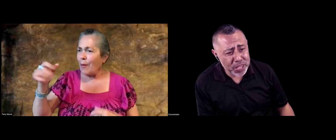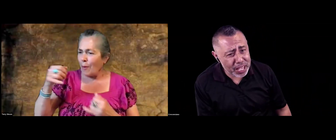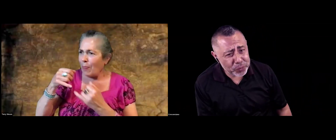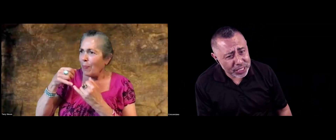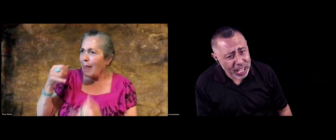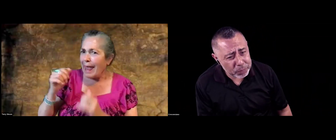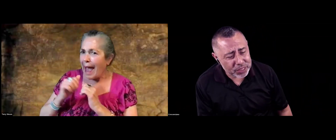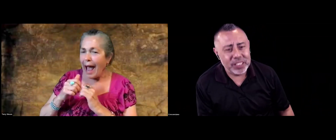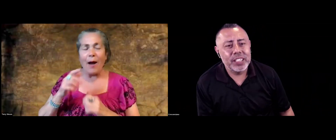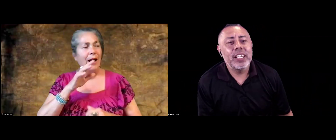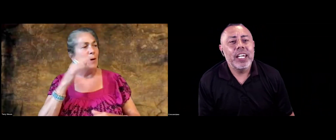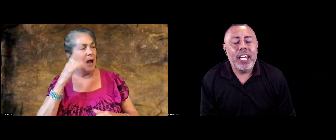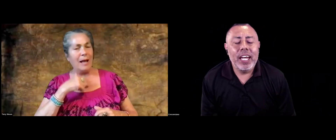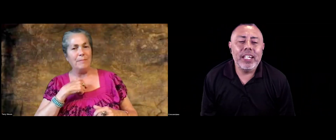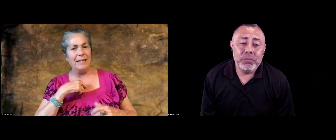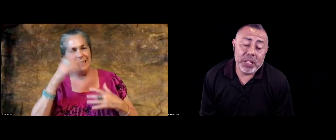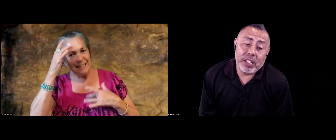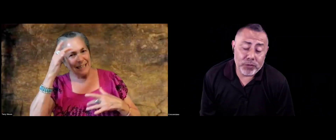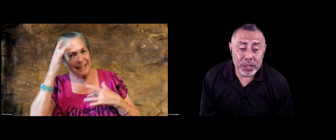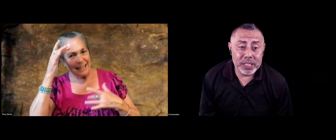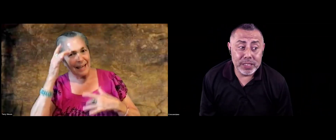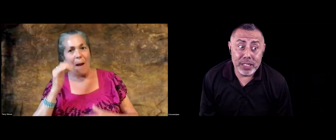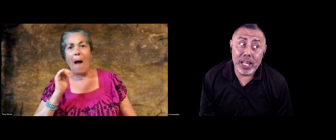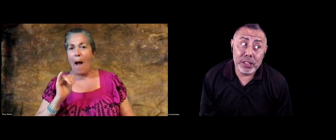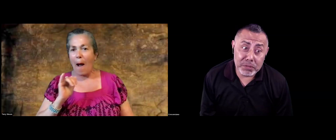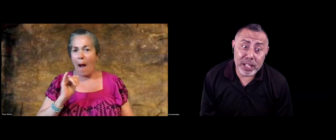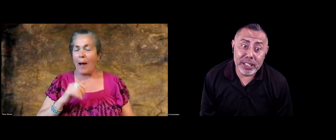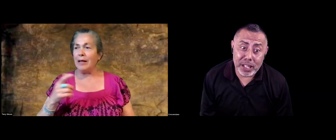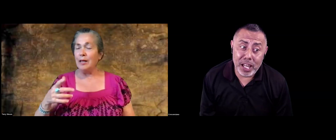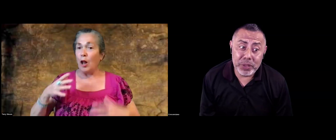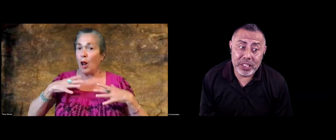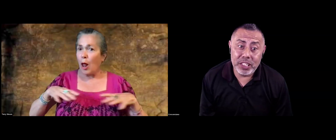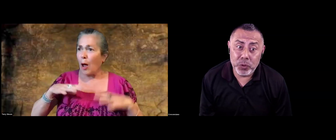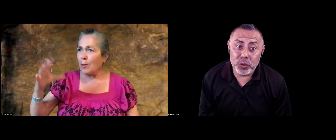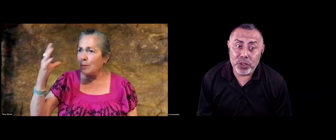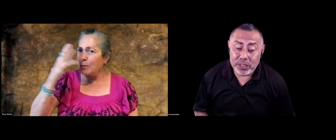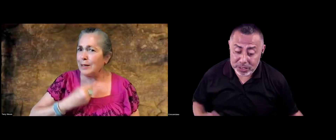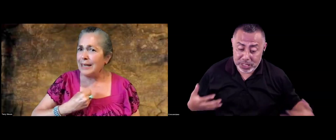You look so fat. What happened? And that friend might say, yeah, you're right. I've been eating more.